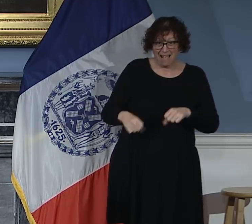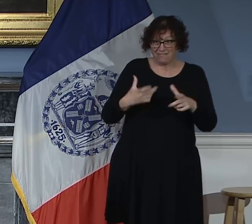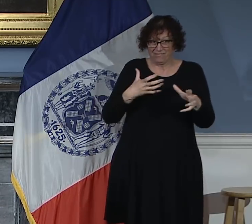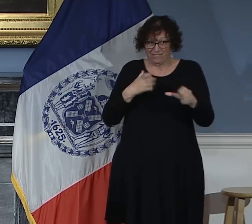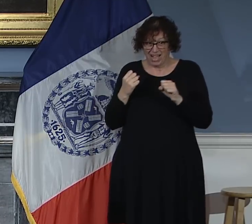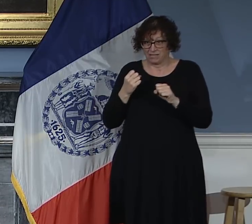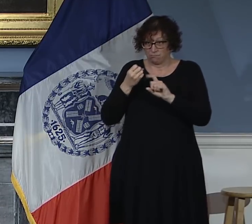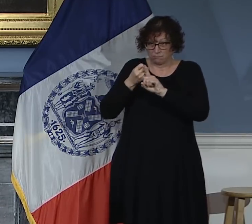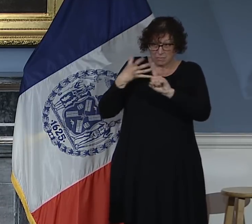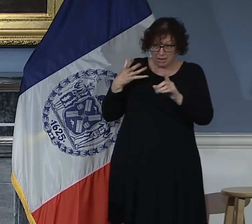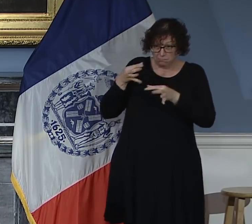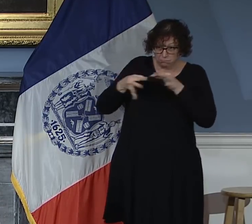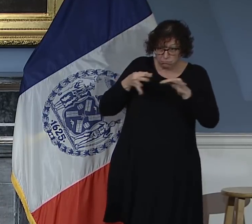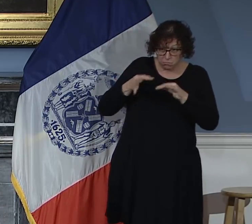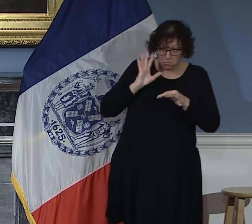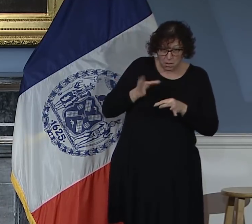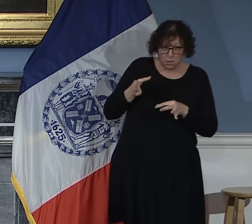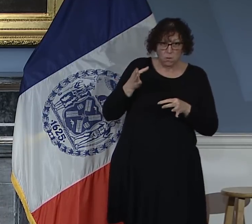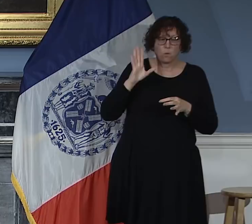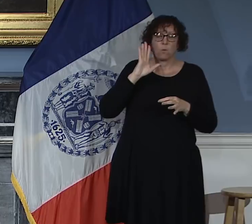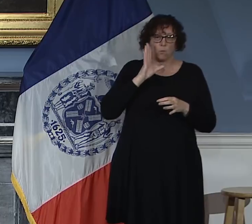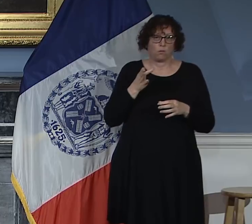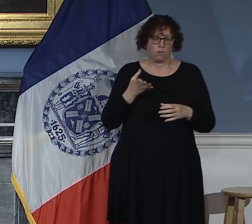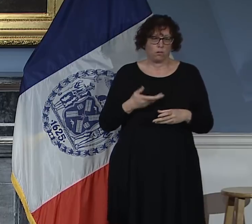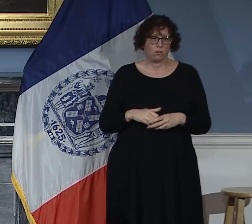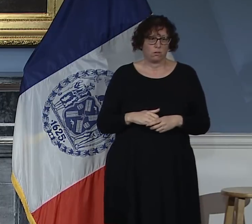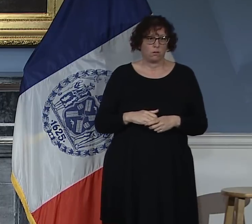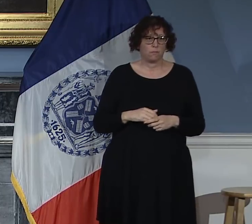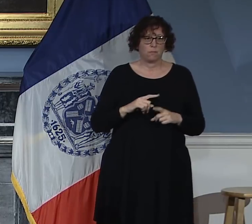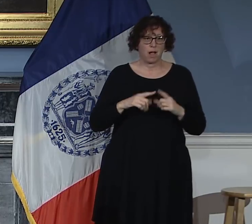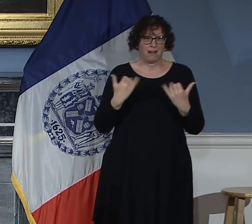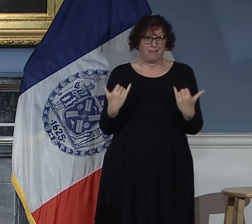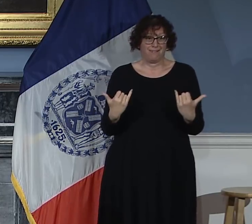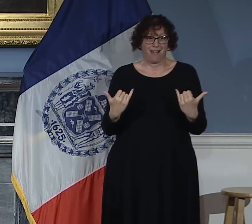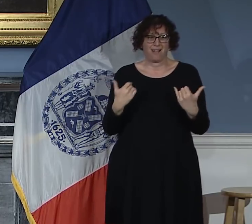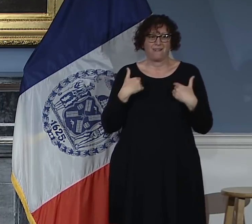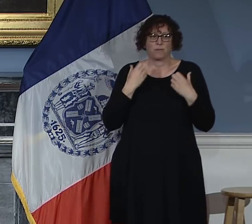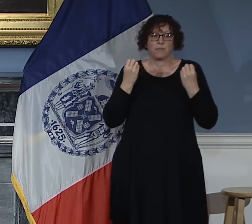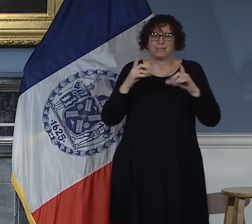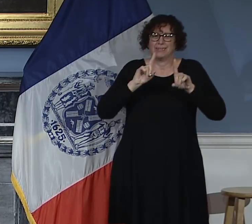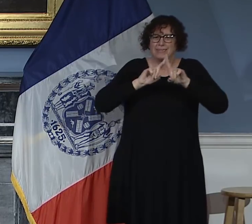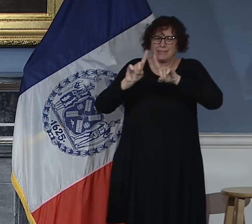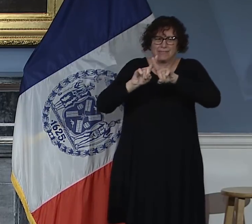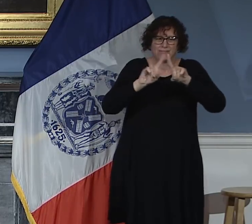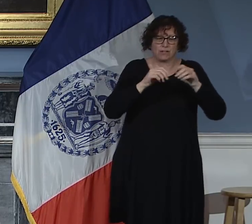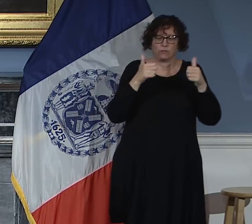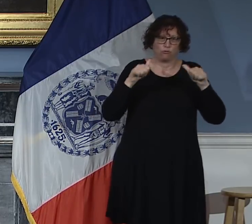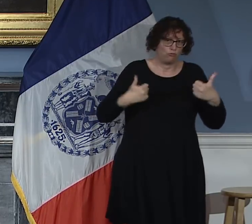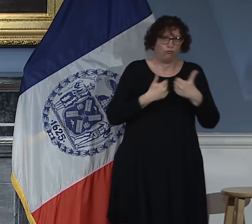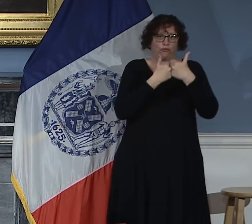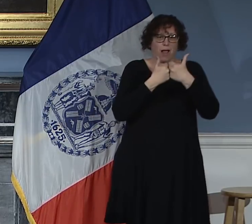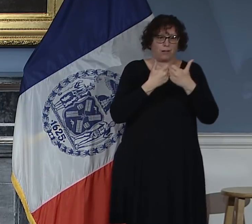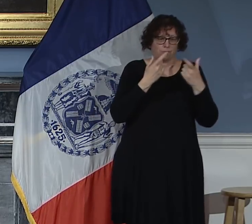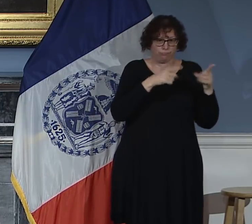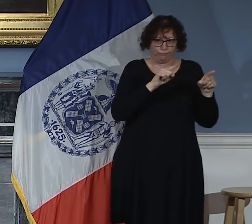WHEREVER WE CAN DO A FAST EXPANSION WE WILL. I THINK THERE'S GOING TO BE OBVIOUS LIMITS AS WE DEAL WITH SO MANY OTHER CHALLENGES IN